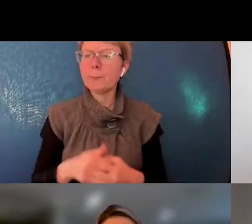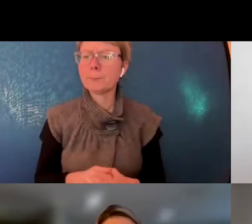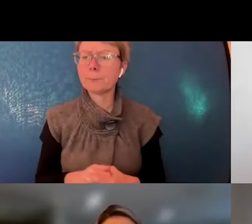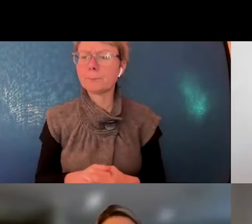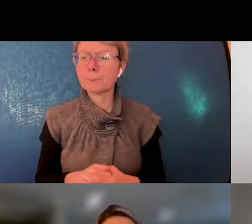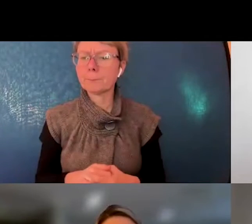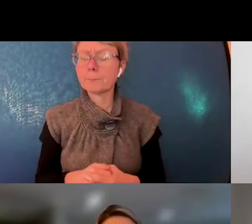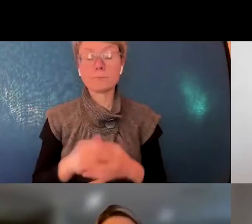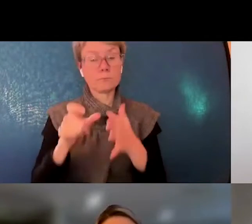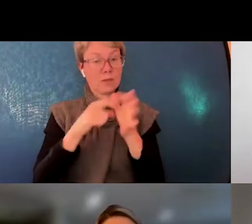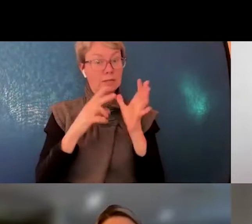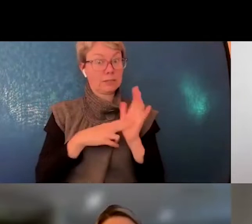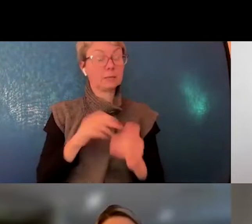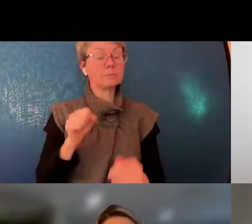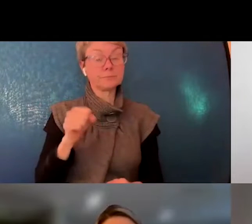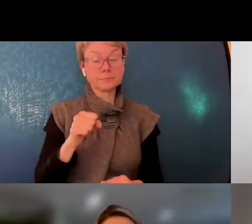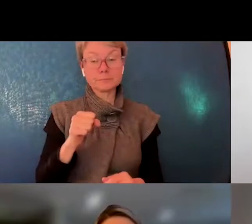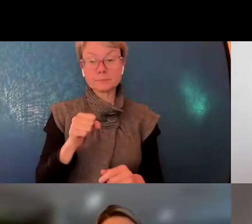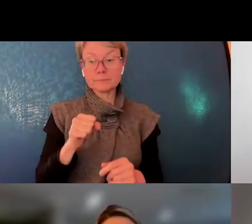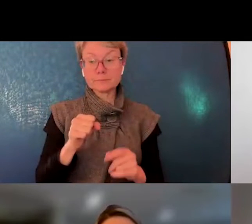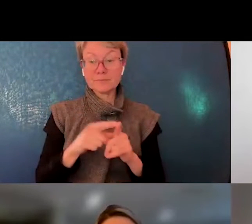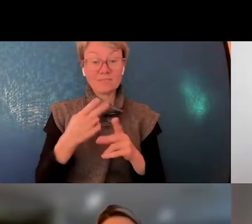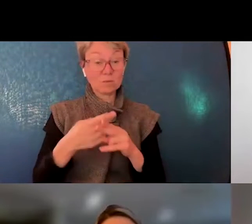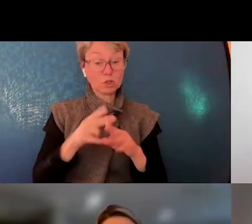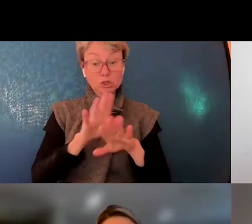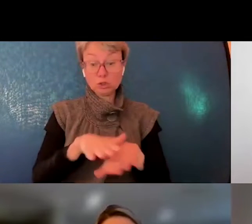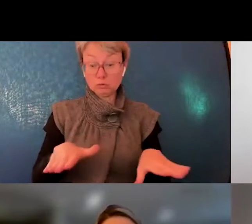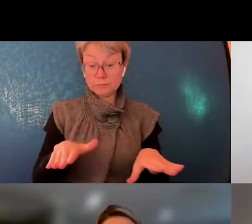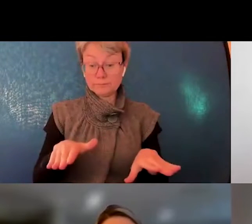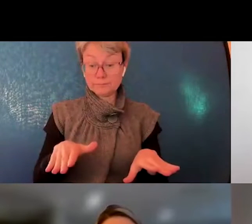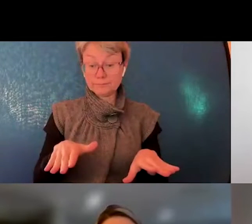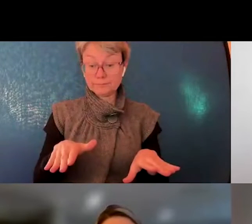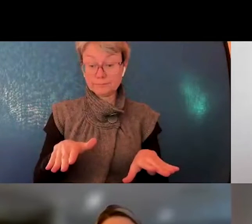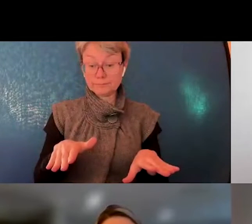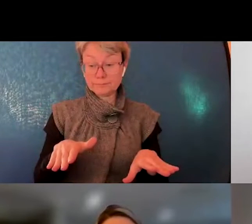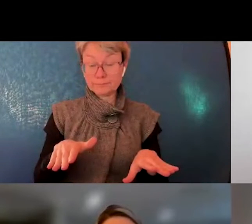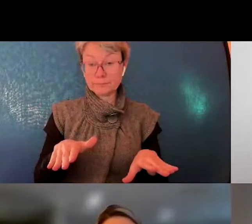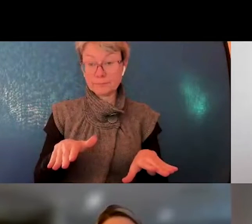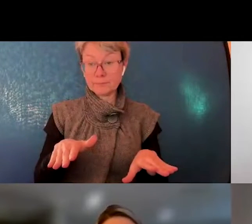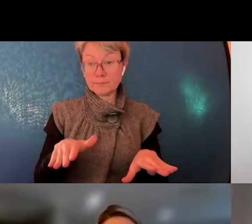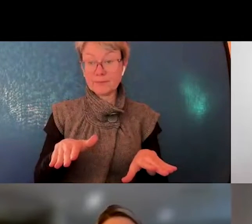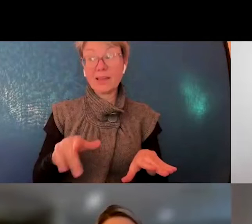in the intro that LE for children there's no uh as compared with adults there's no means test or